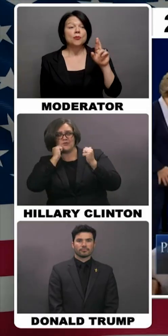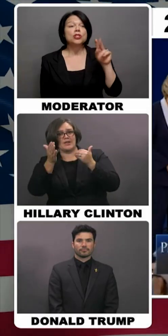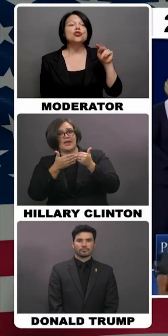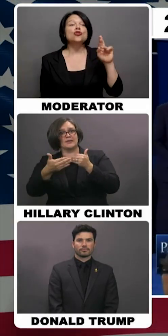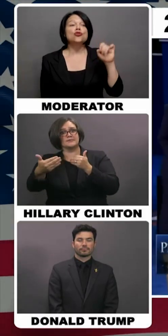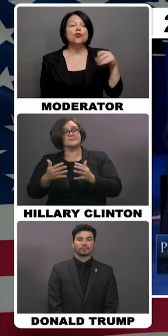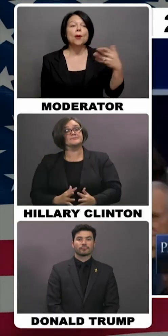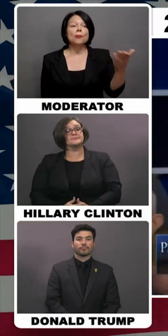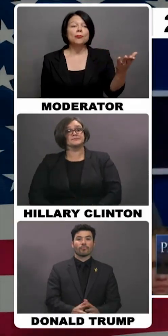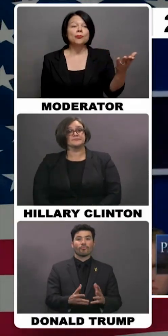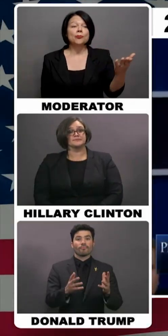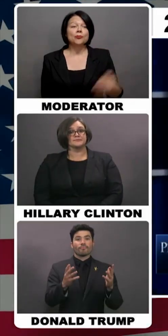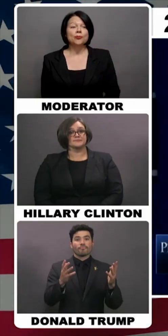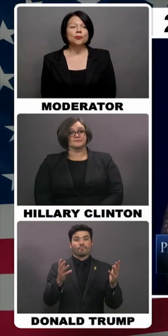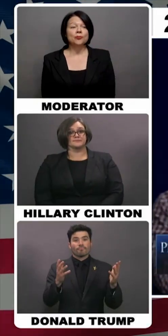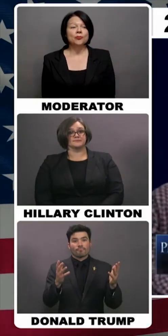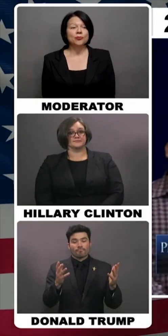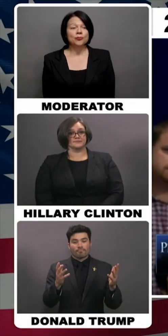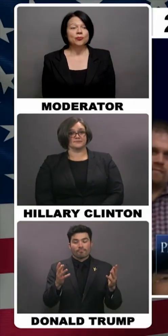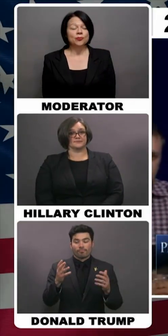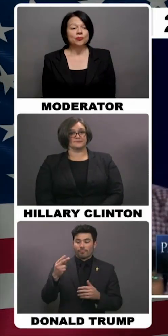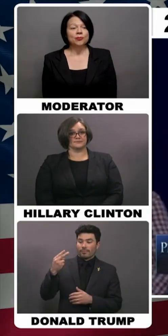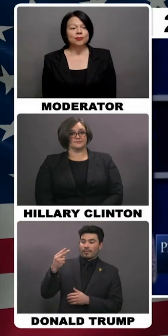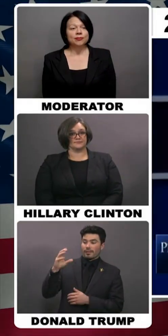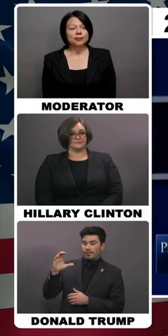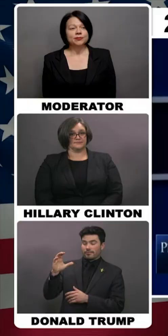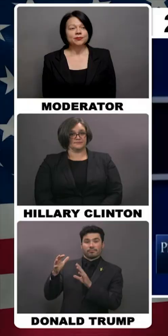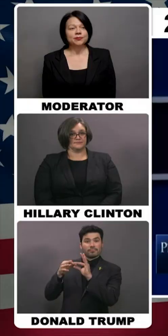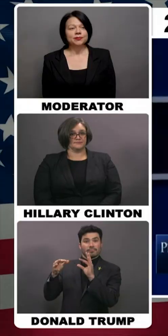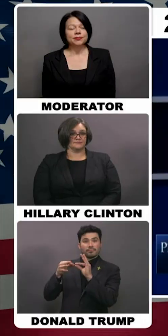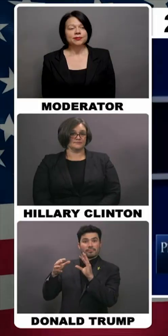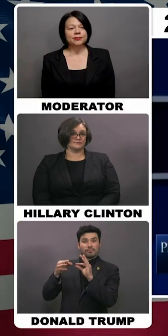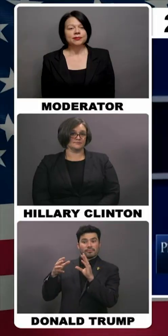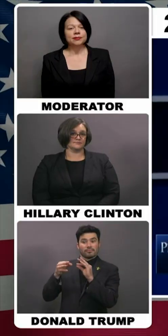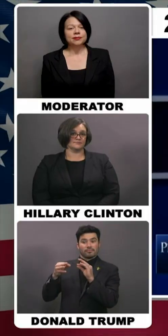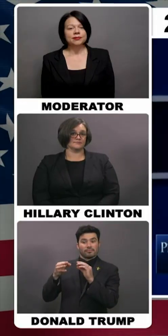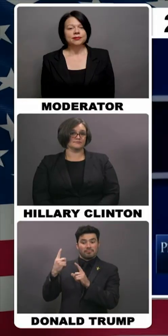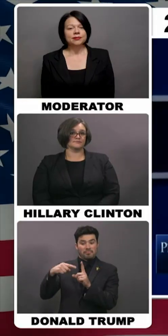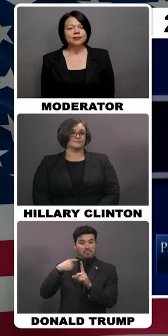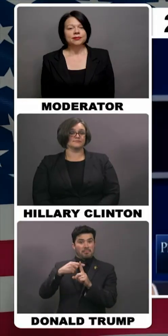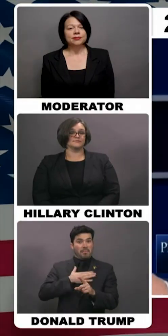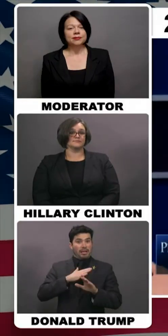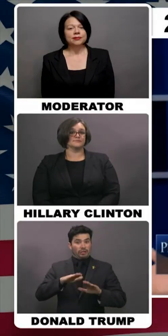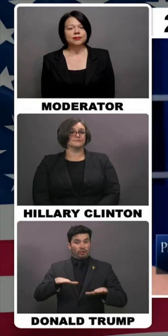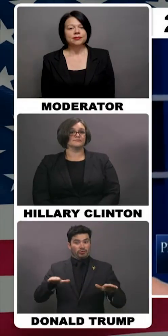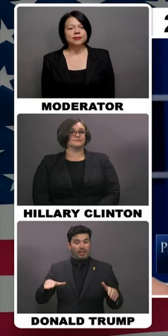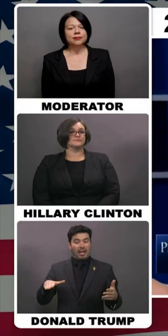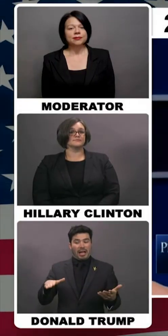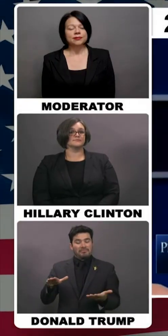Well, I consider her statement about my children to be a very nice compliment. I don't know if it was meant to be a compliment,